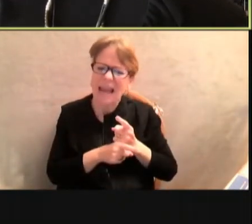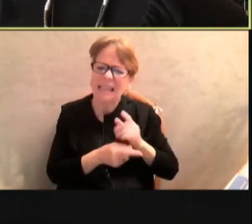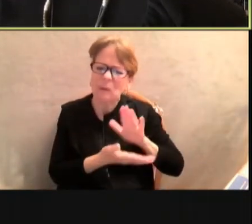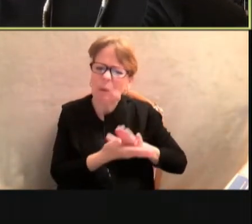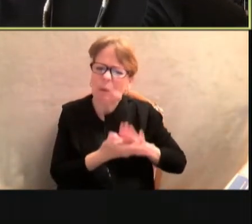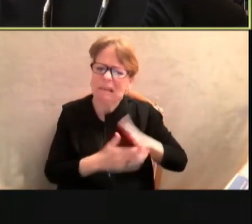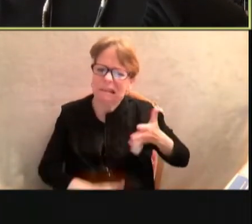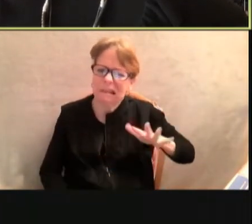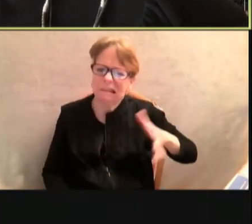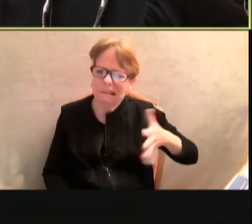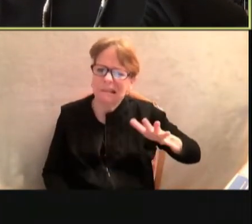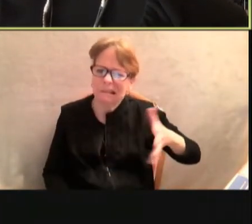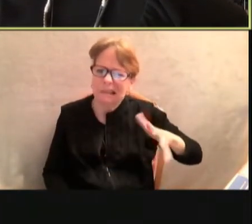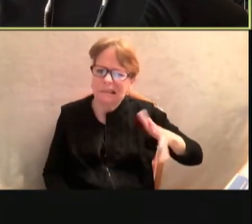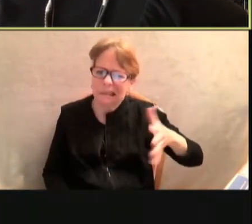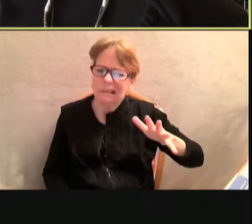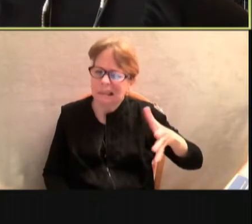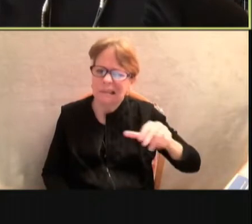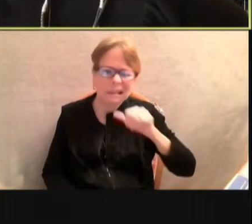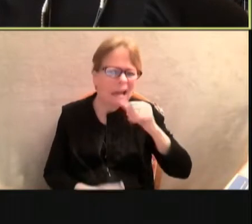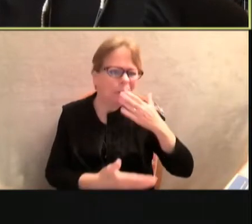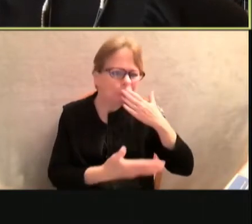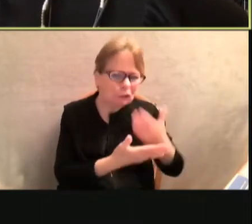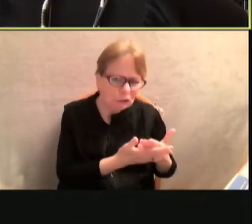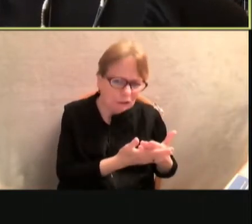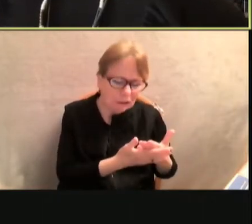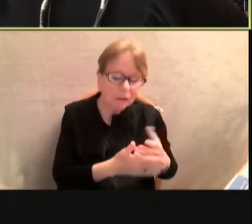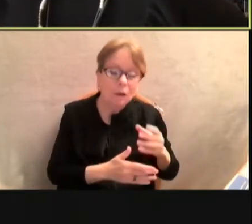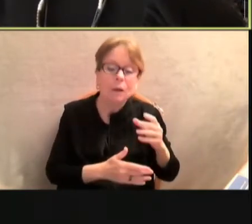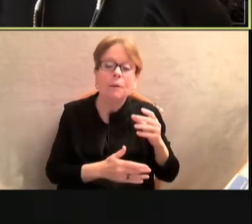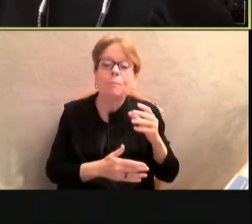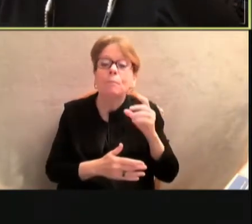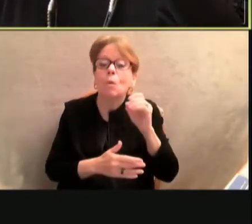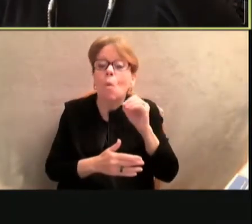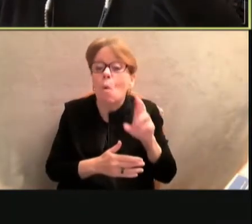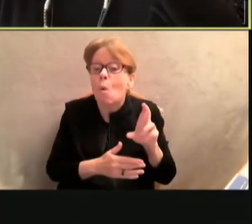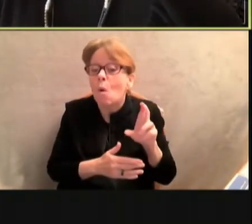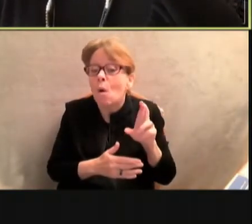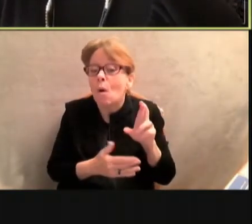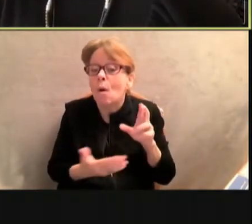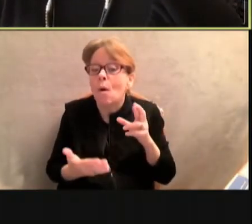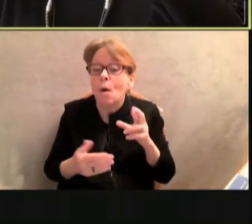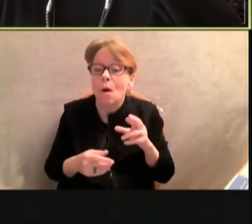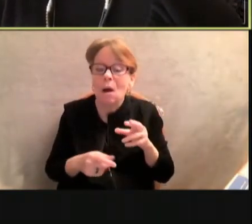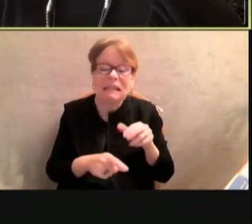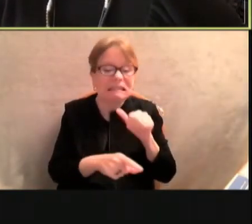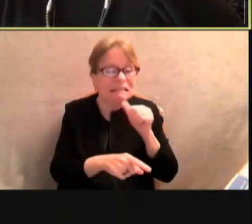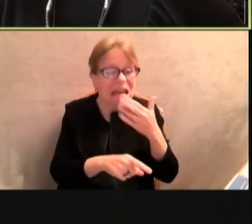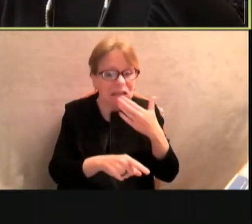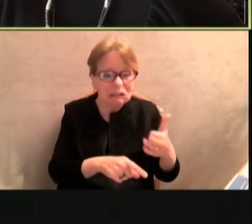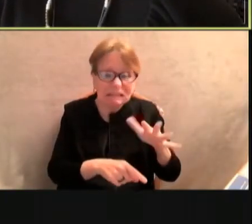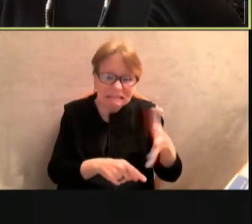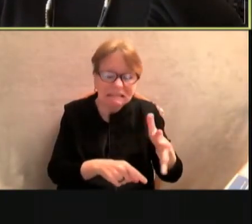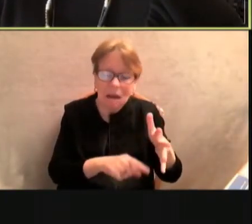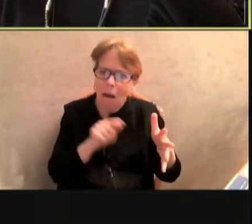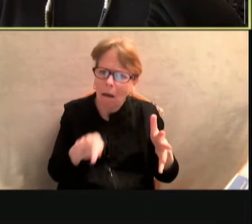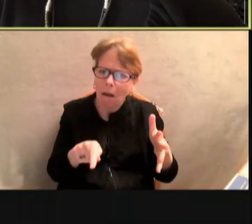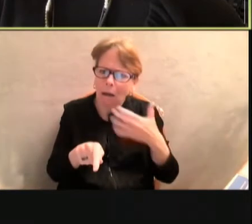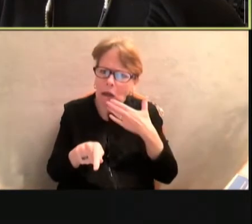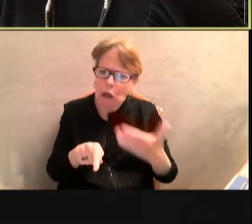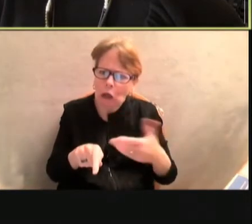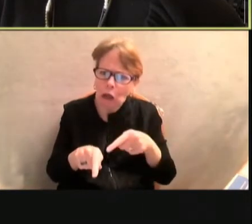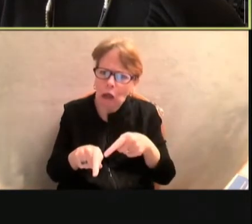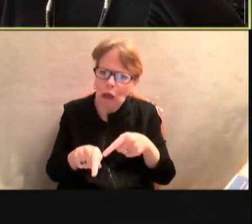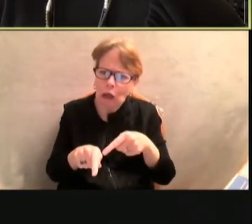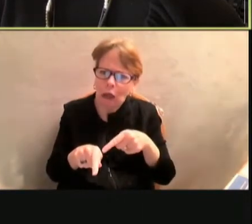perform better in some classes than others. So classes that had primarily essay assessments